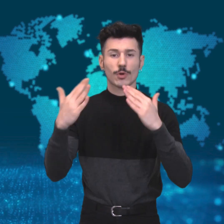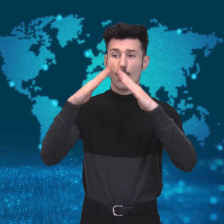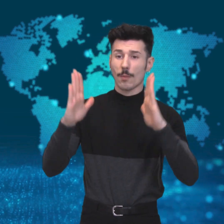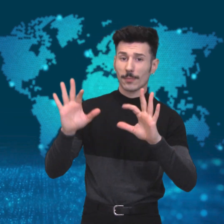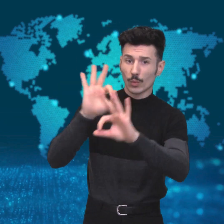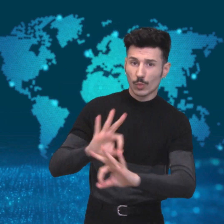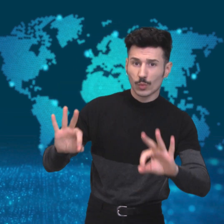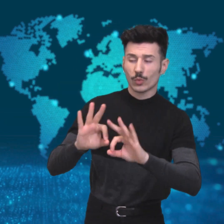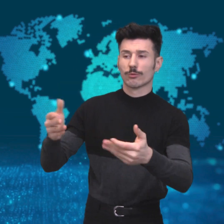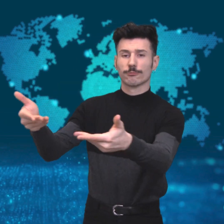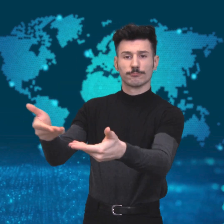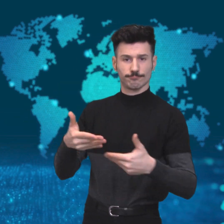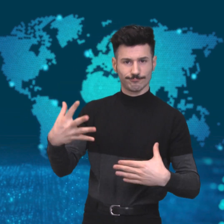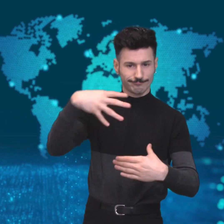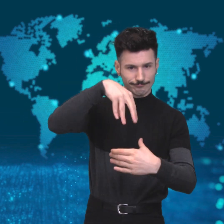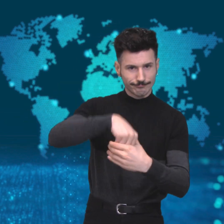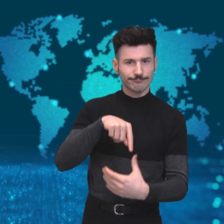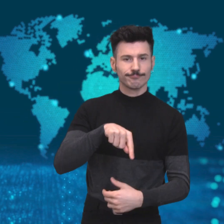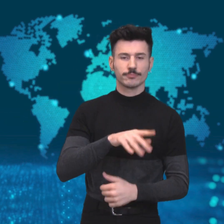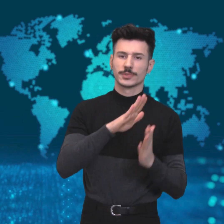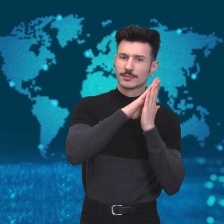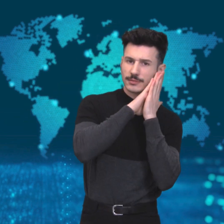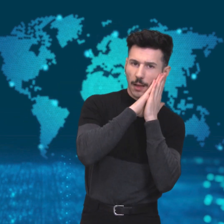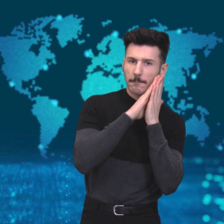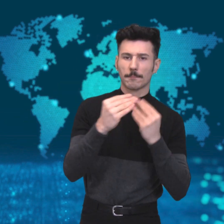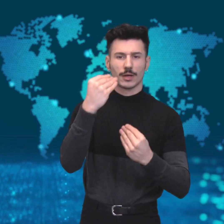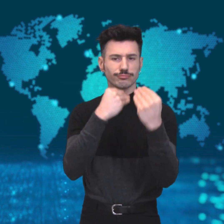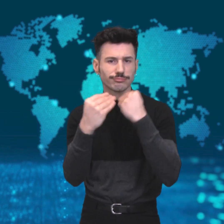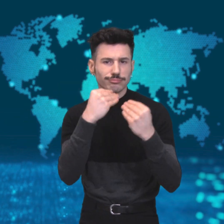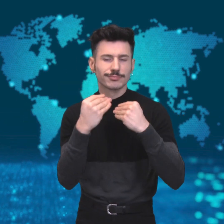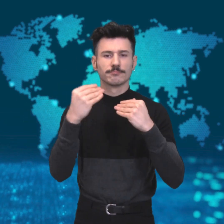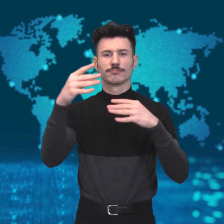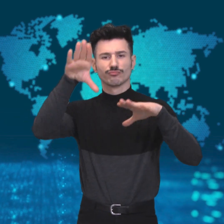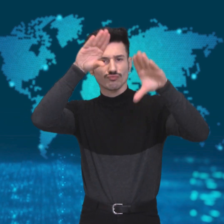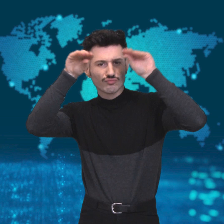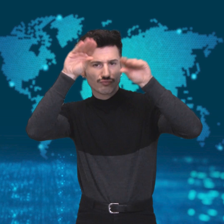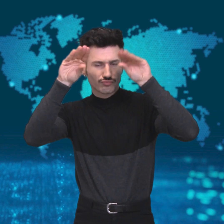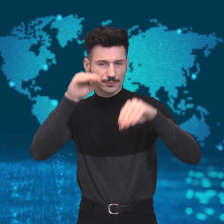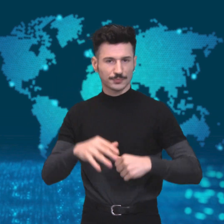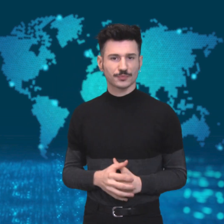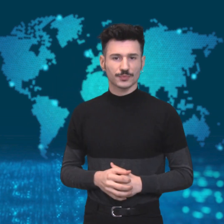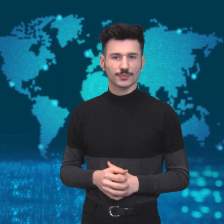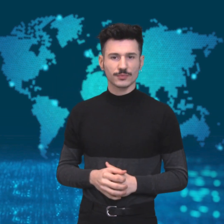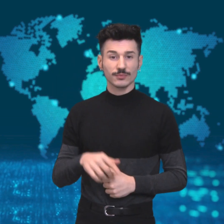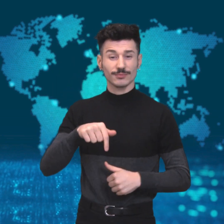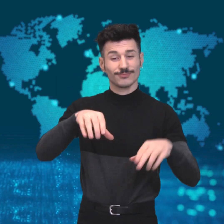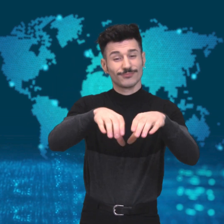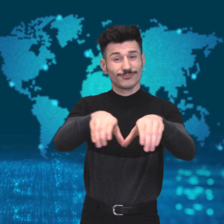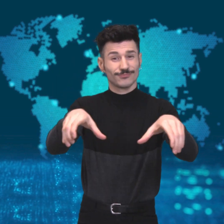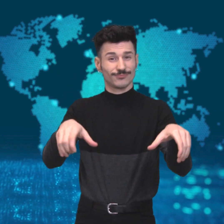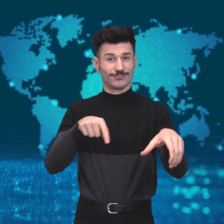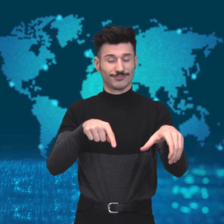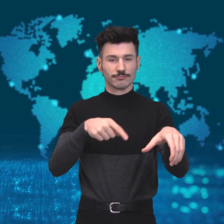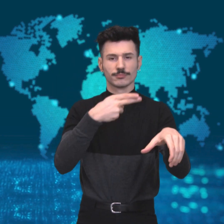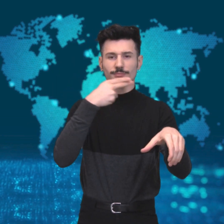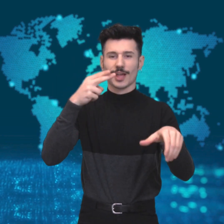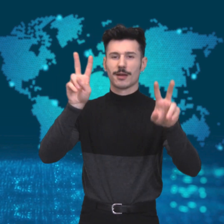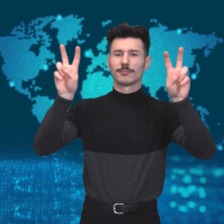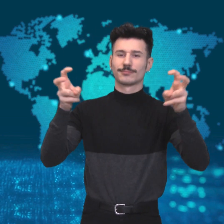homeless and poor people so that they can sleep, eat, and learn.